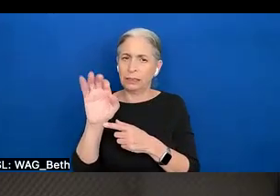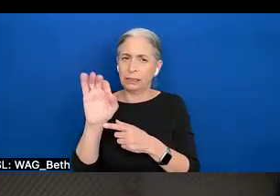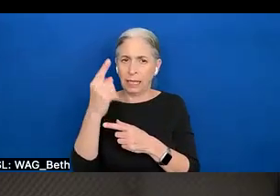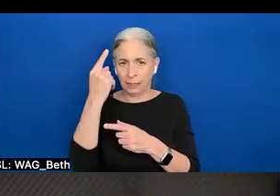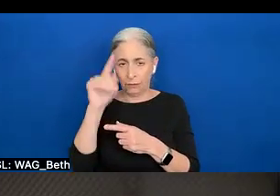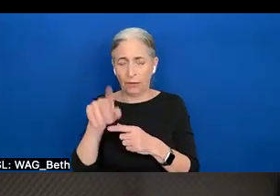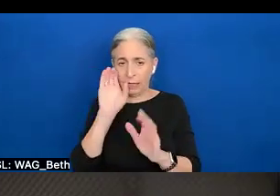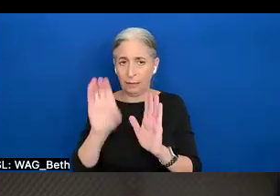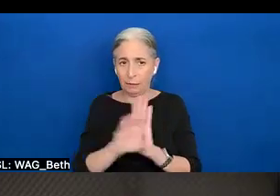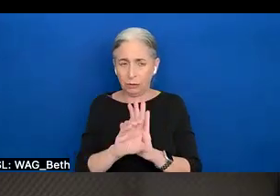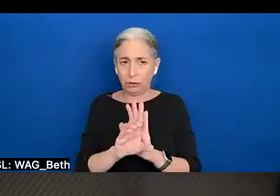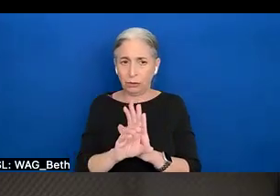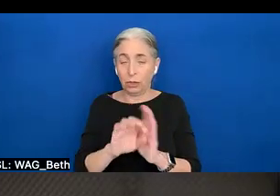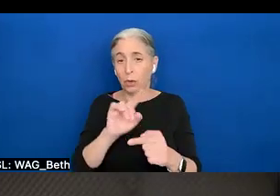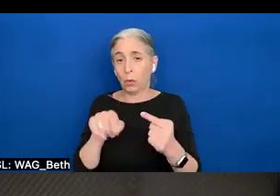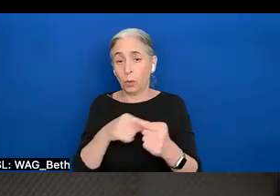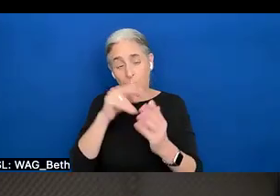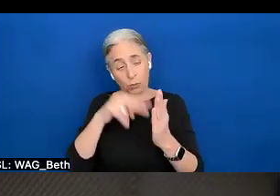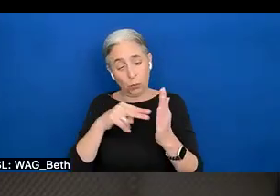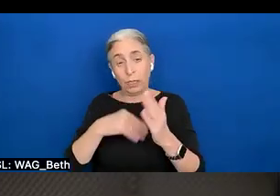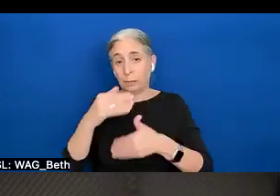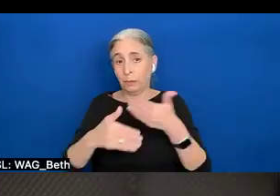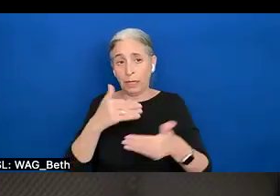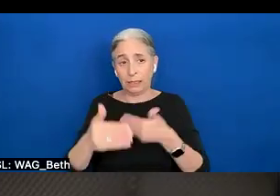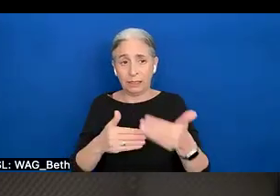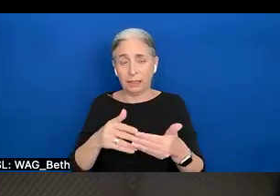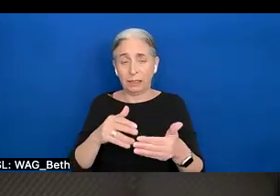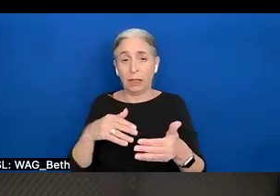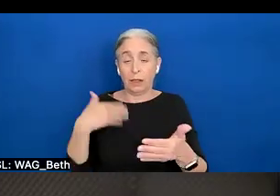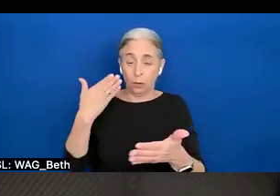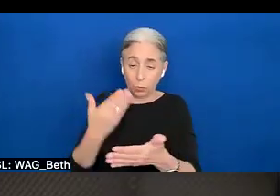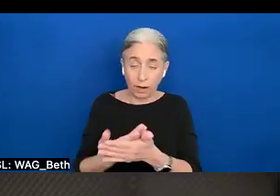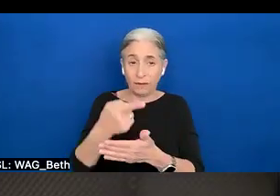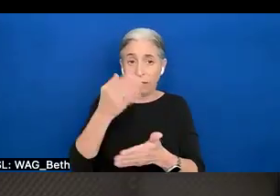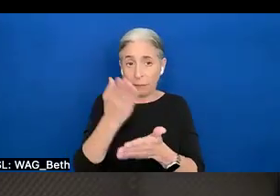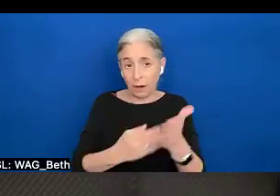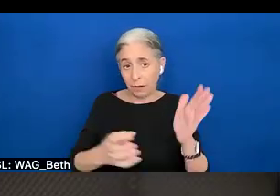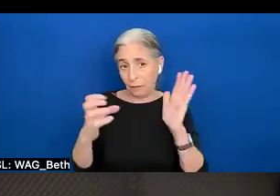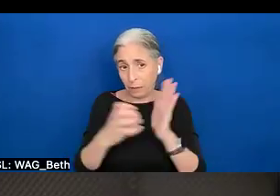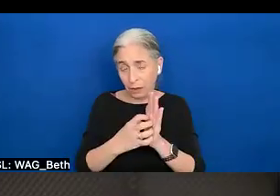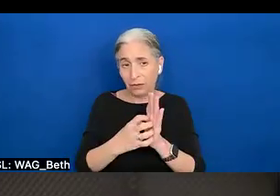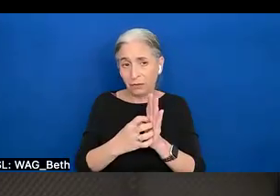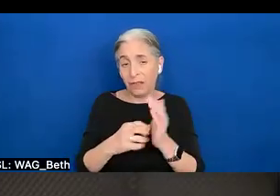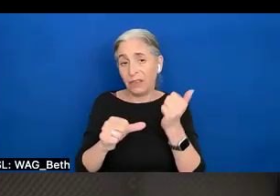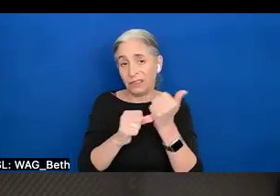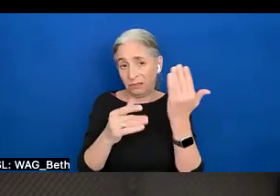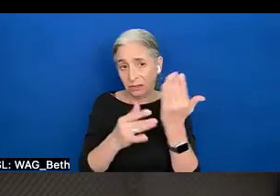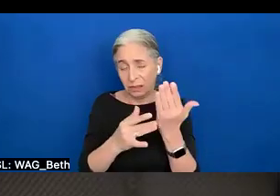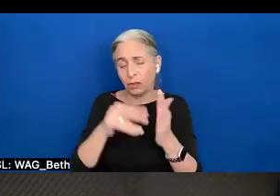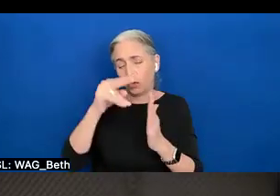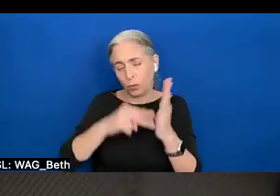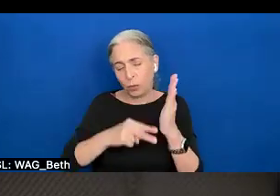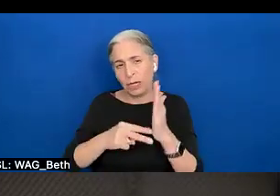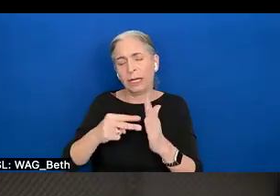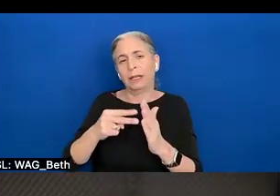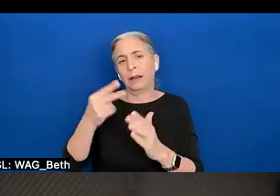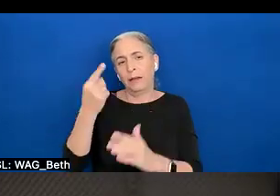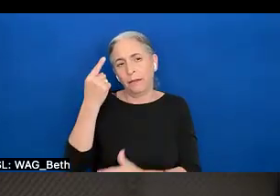So in the reading process, at that point on the